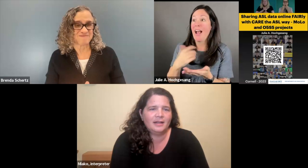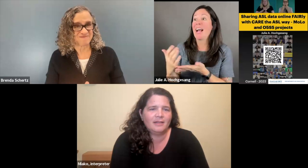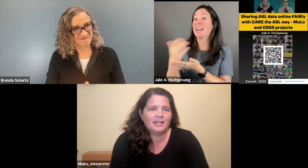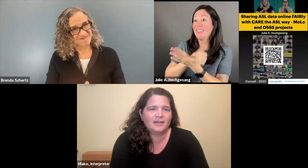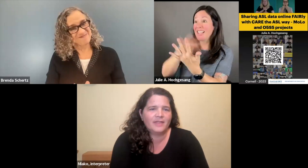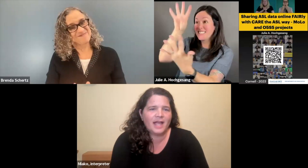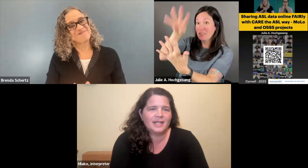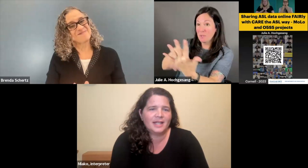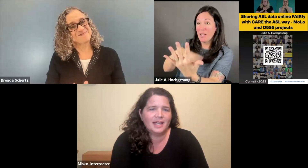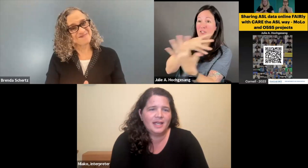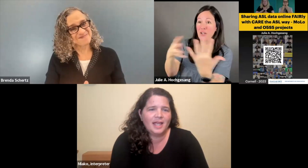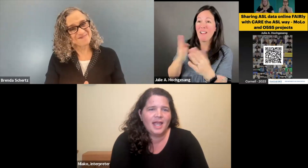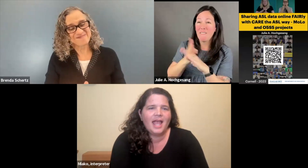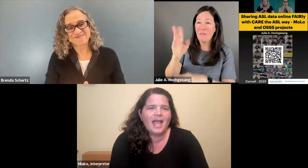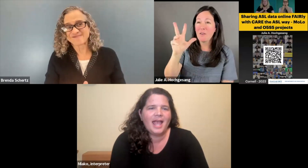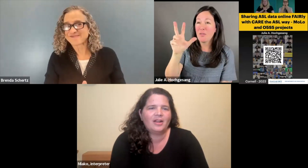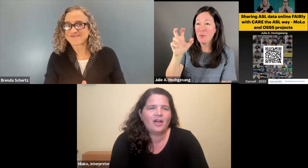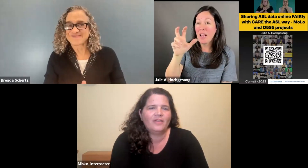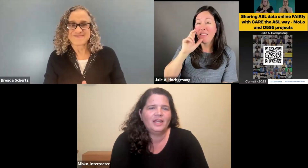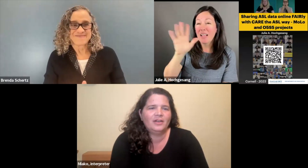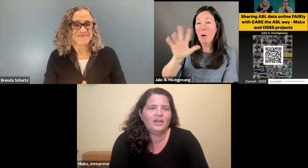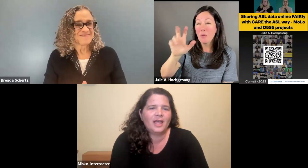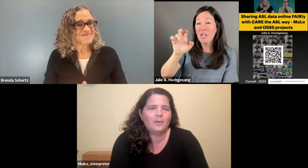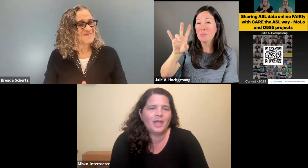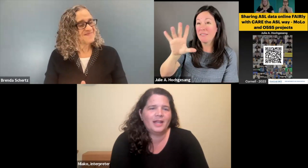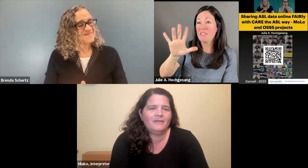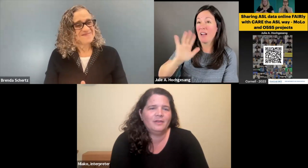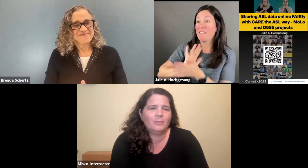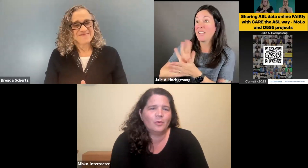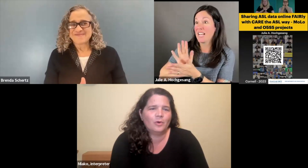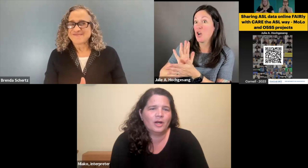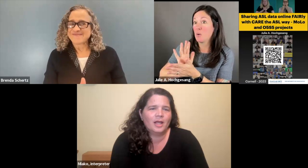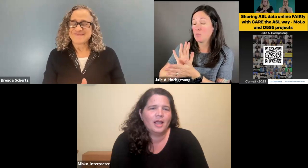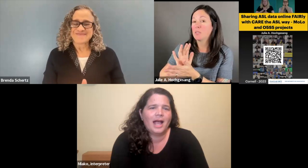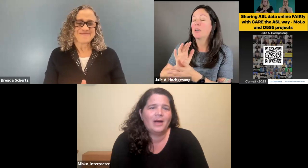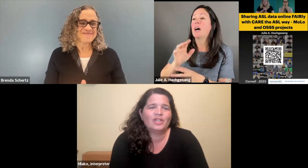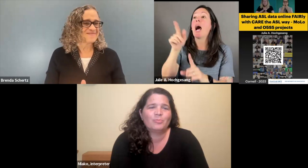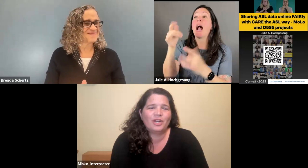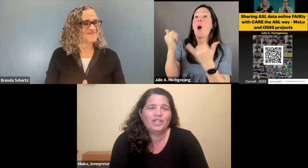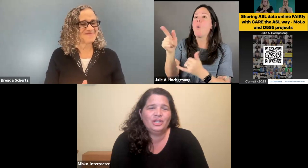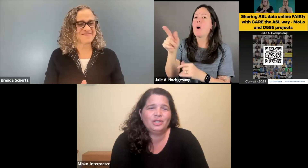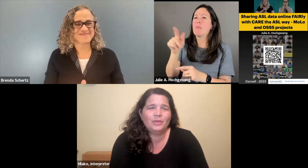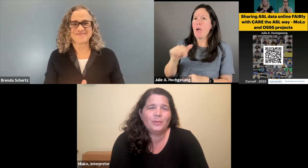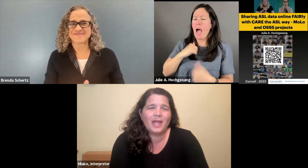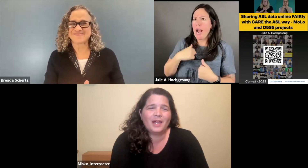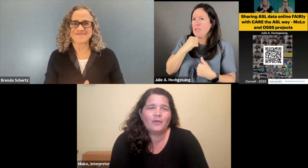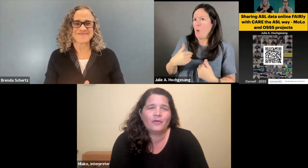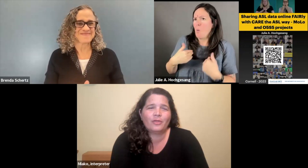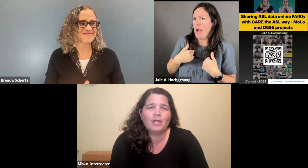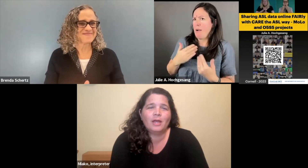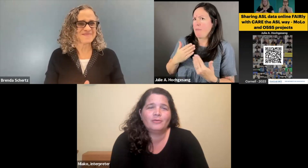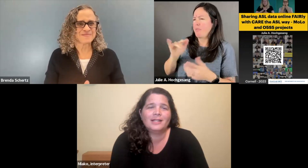collecting of that data and on the internet we had even more our spreadsheet showed that we had over 300